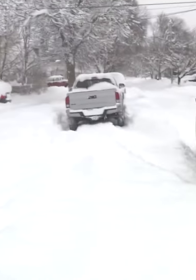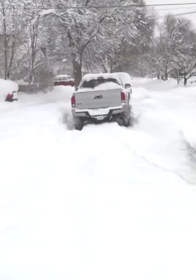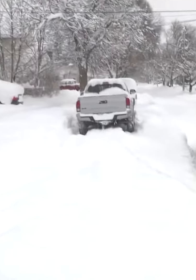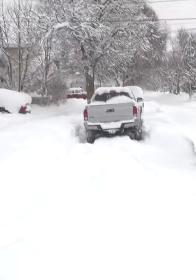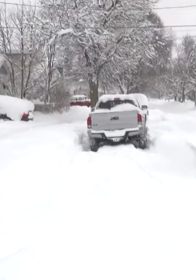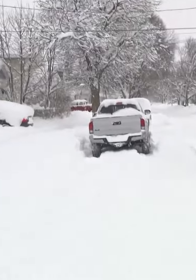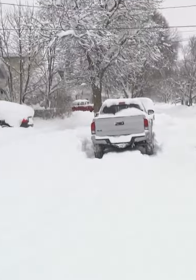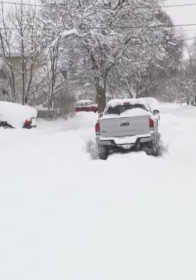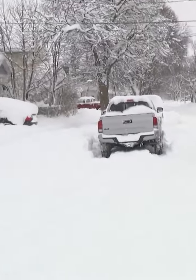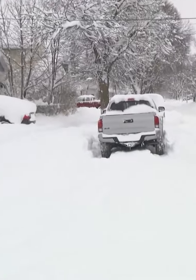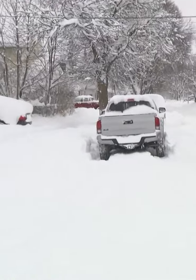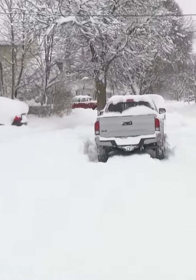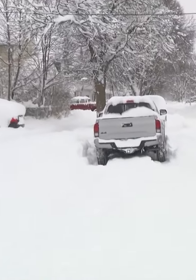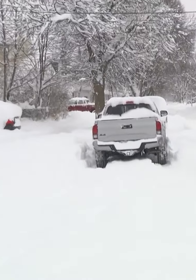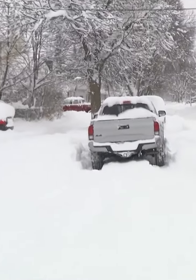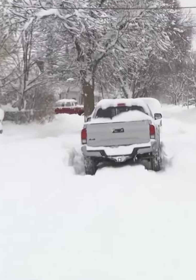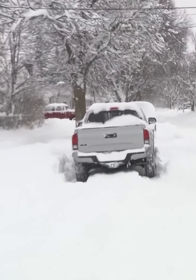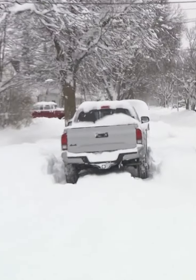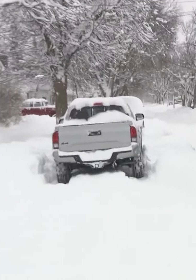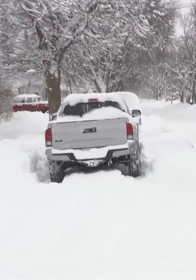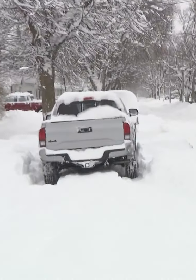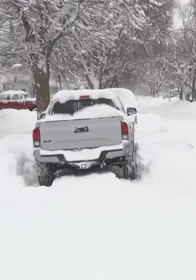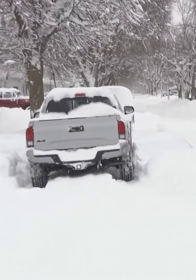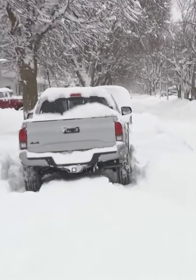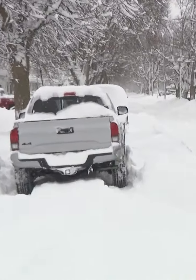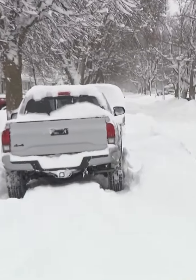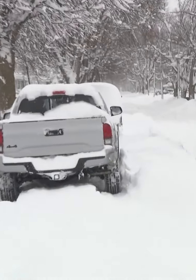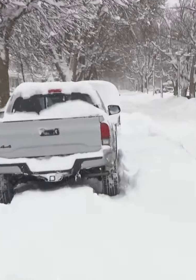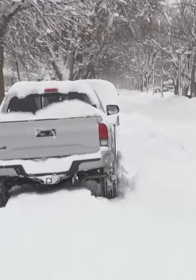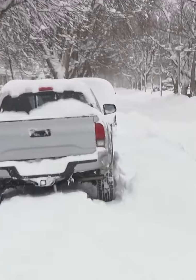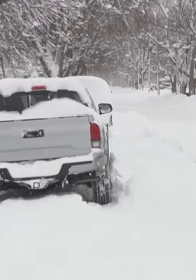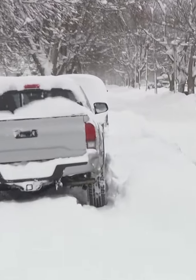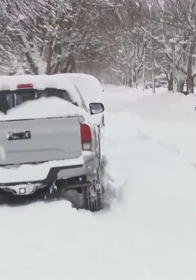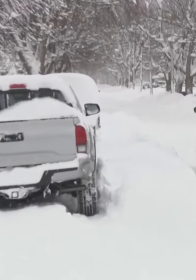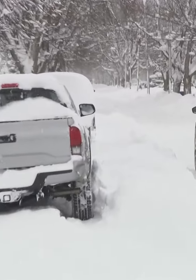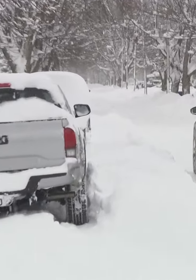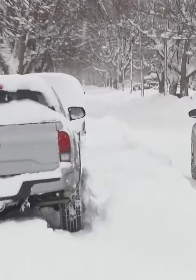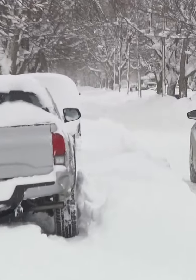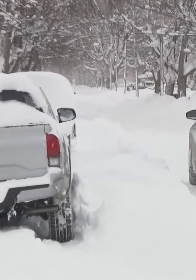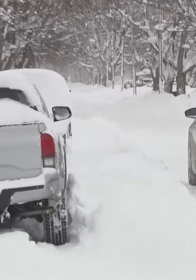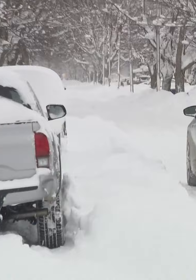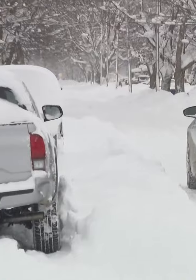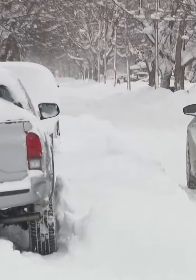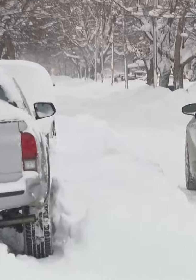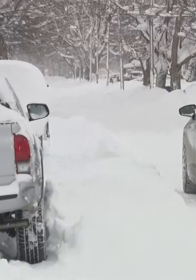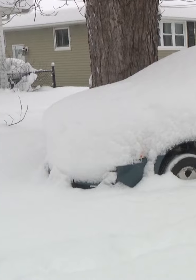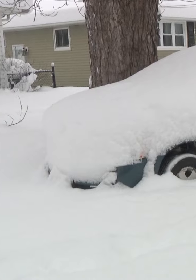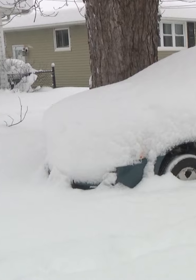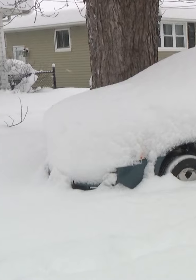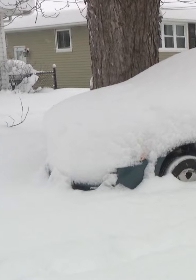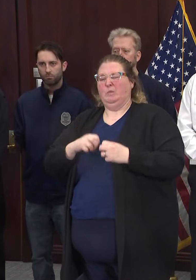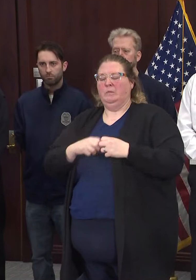We asked the mayor if residents should be concerned at all that there could be any delays in the recovery efforts of this one. Take a listen to this. A